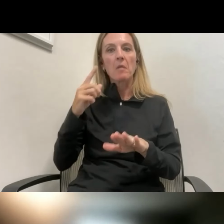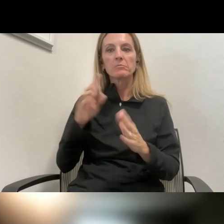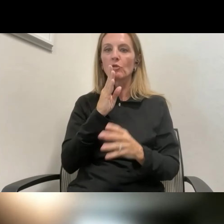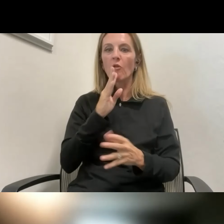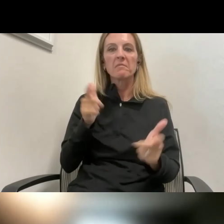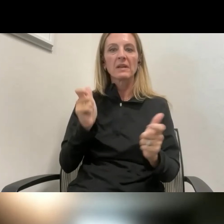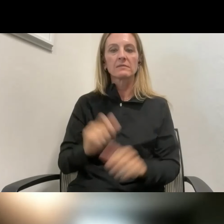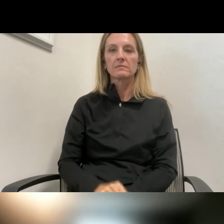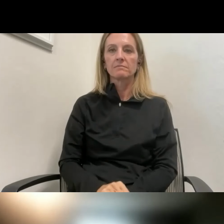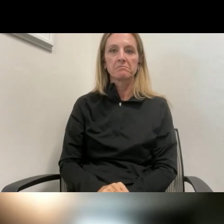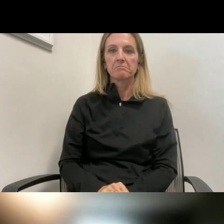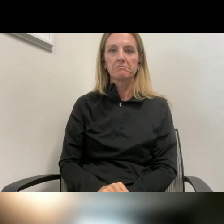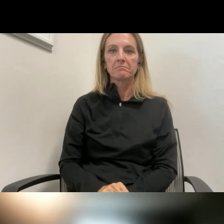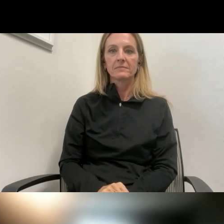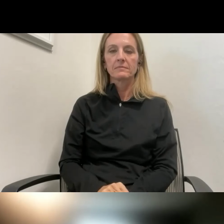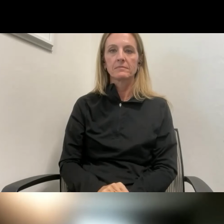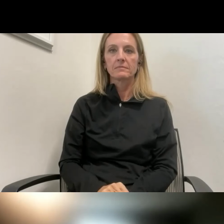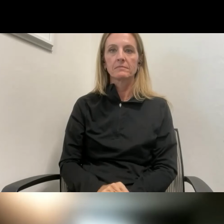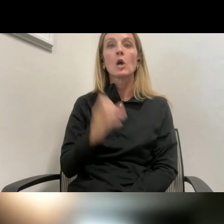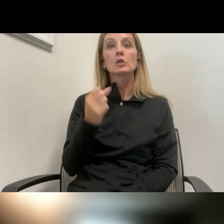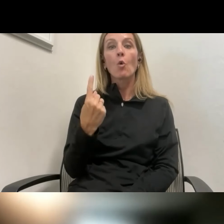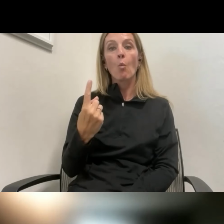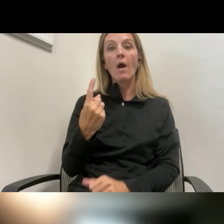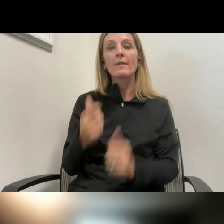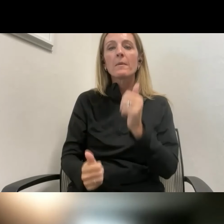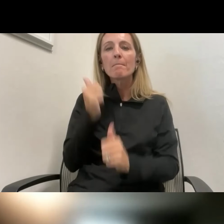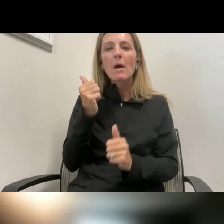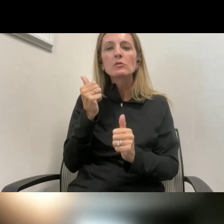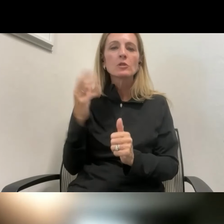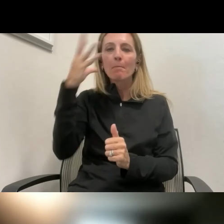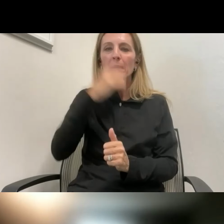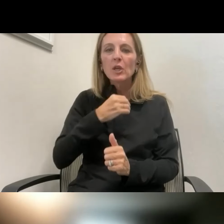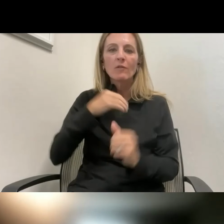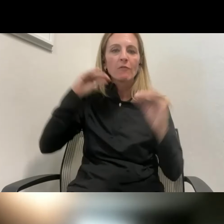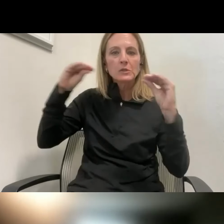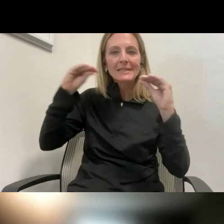Okay so one of the most beautiful teachings we have in our Indigenous communities